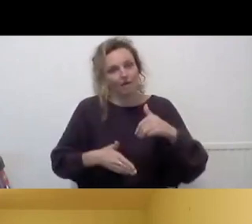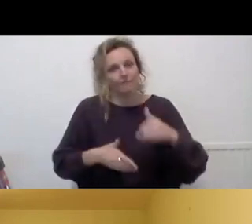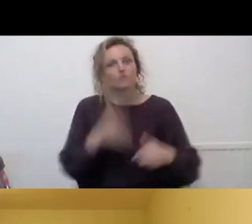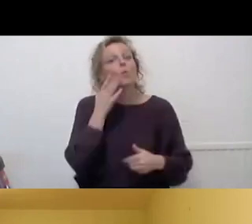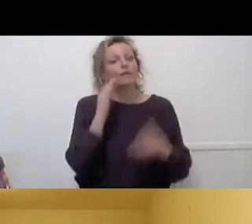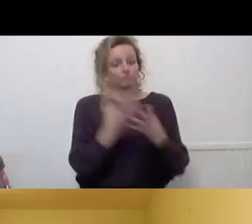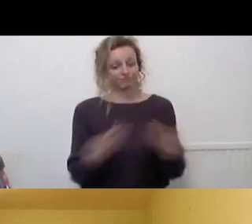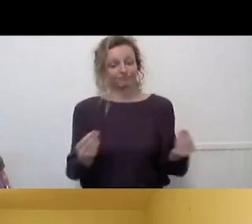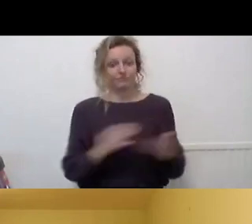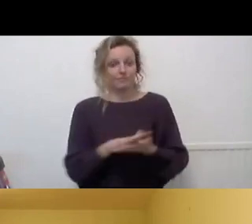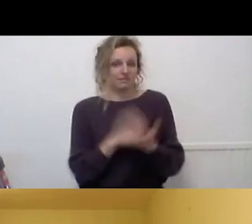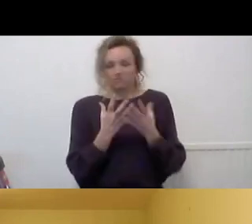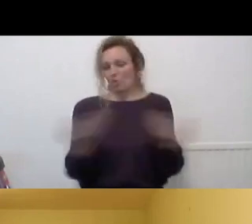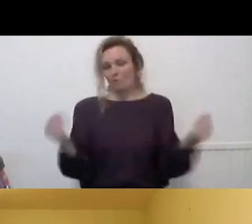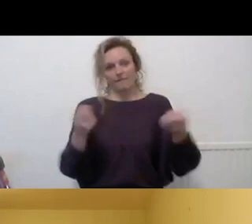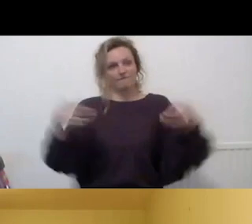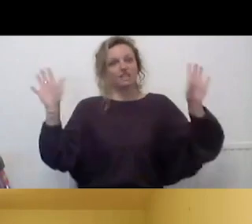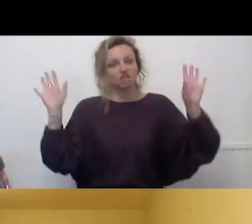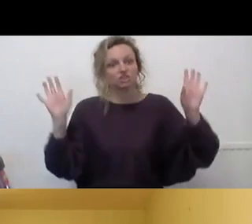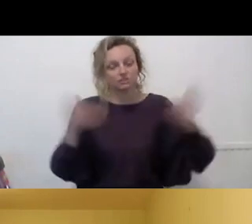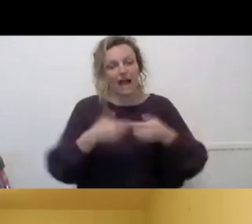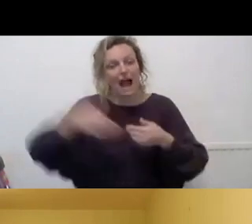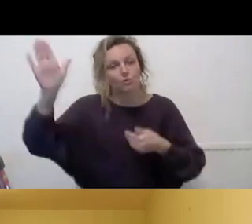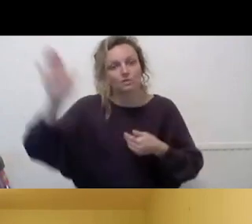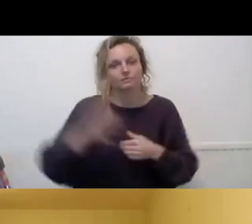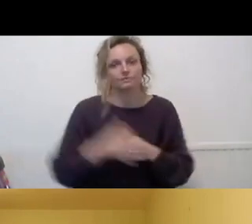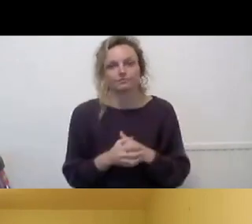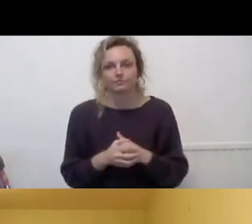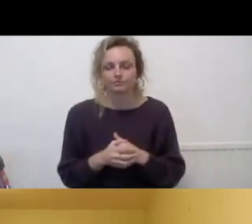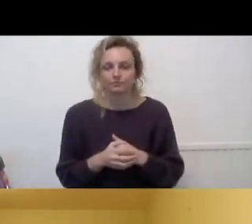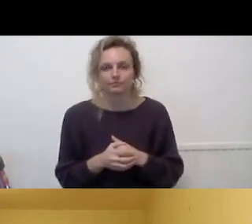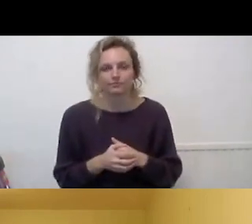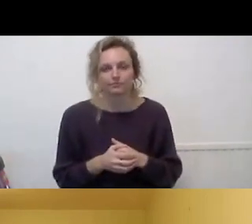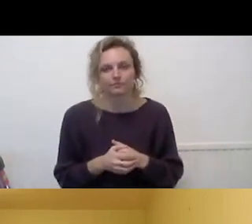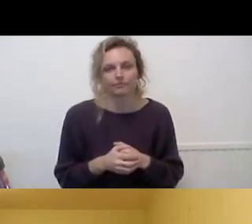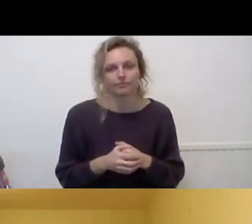more than just making phone calls, right. But it doesn't mean that this faxing contains a chip.